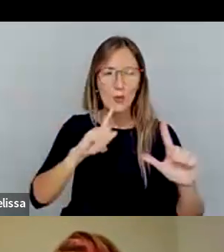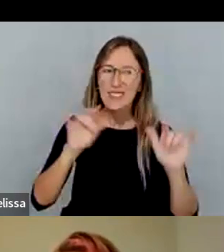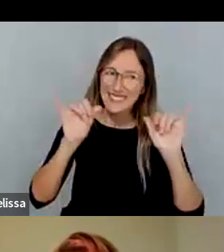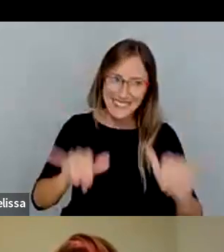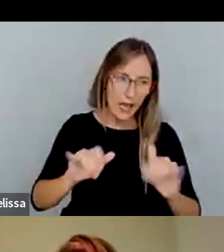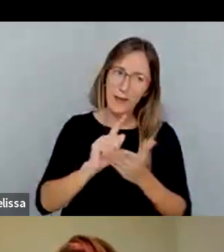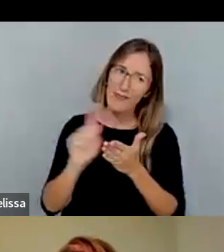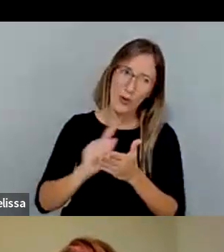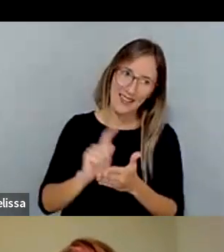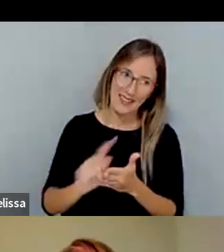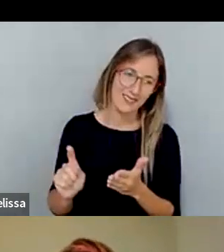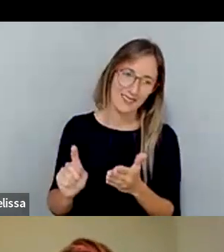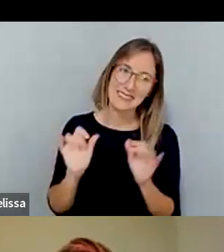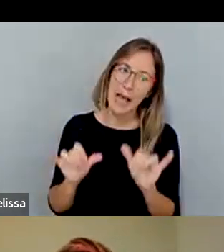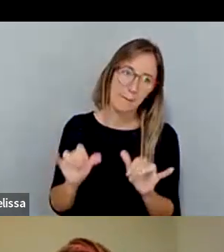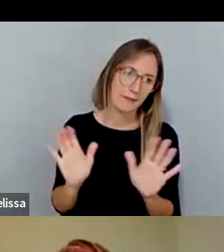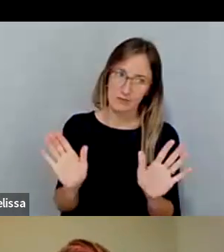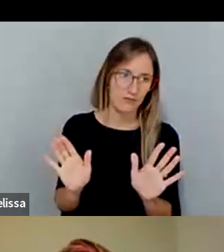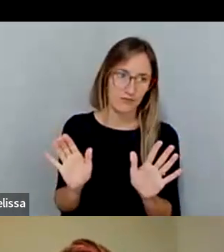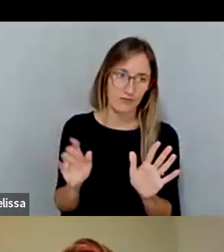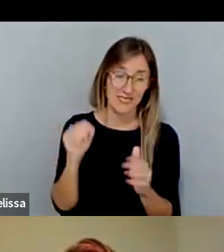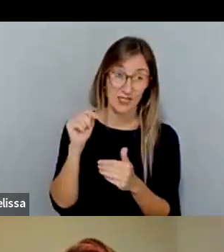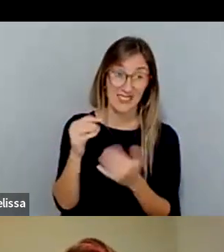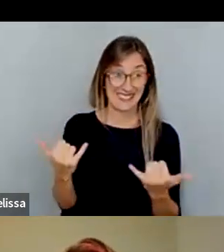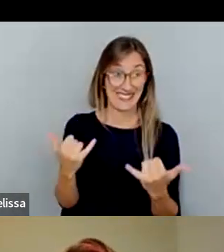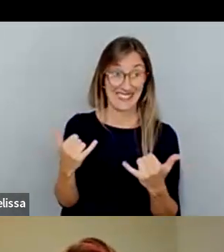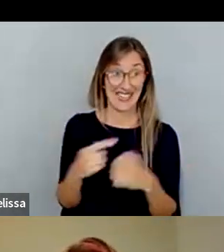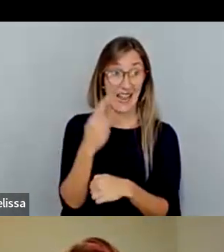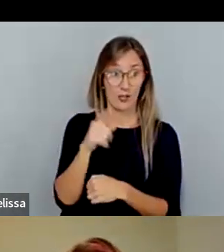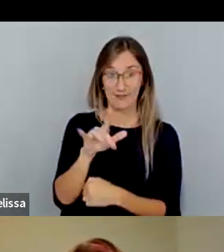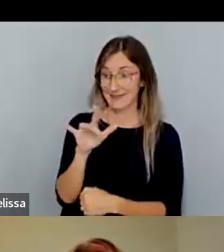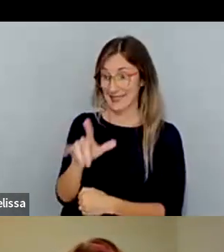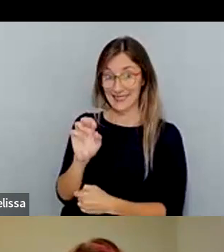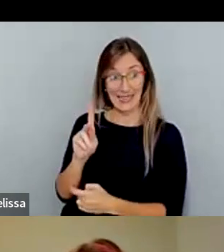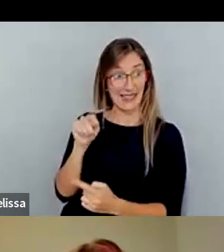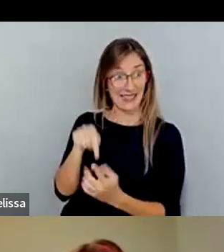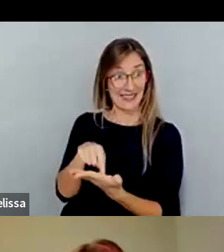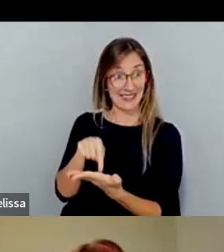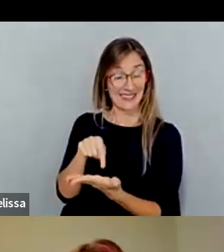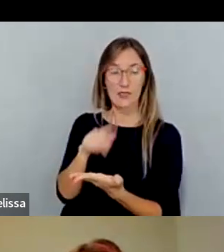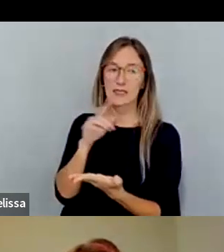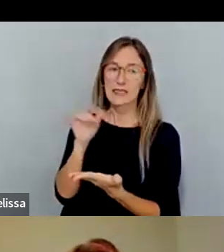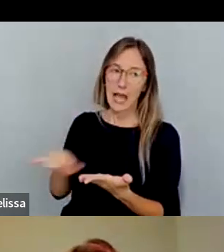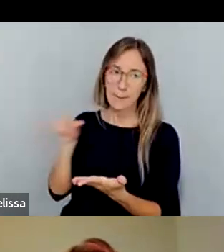great. Oh, Ceclia you should have invitations that I sent to last week's meeting. It is the same link every week because it is a recurring meeting. If you